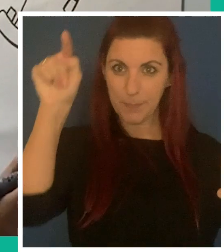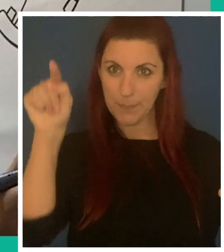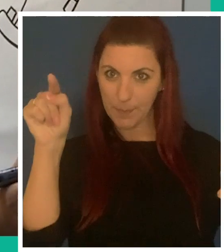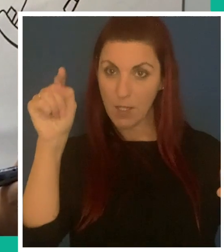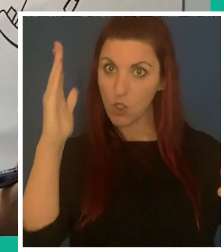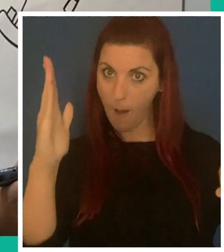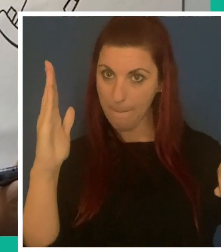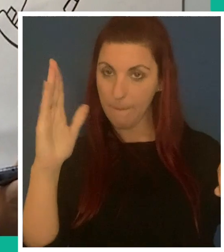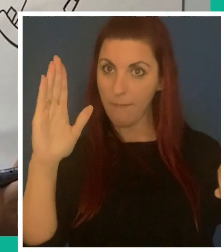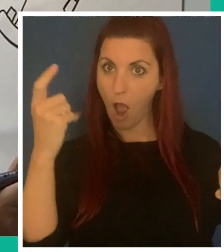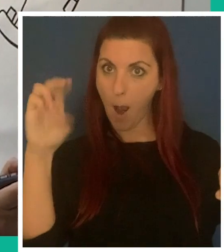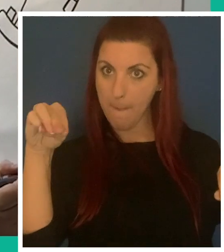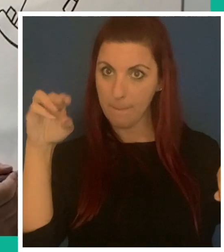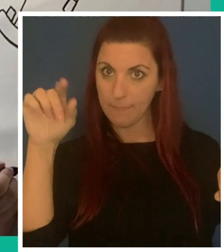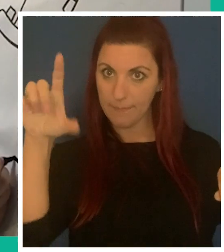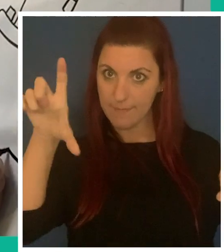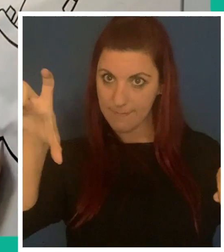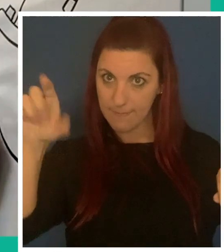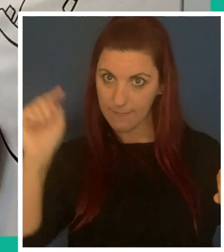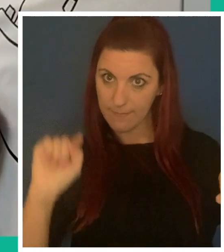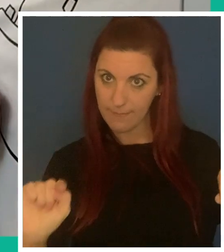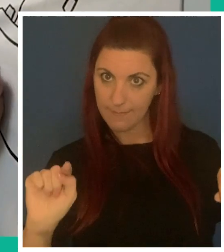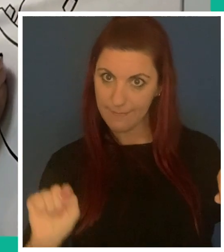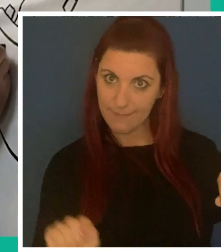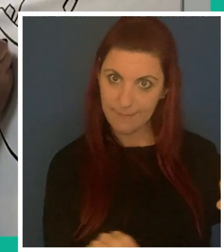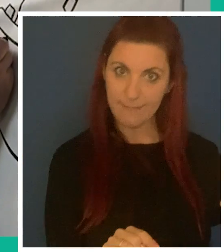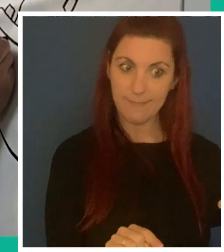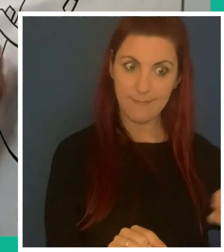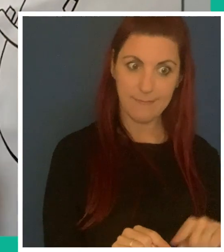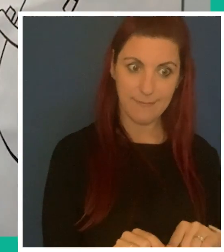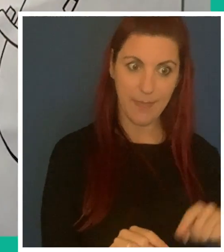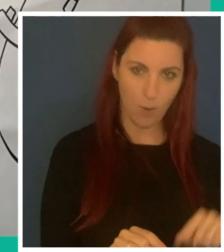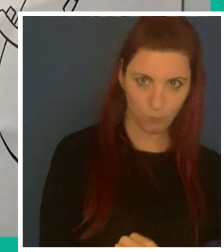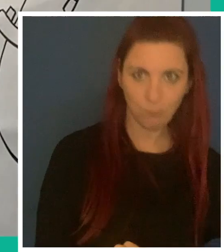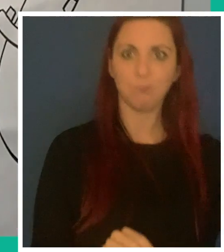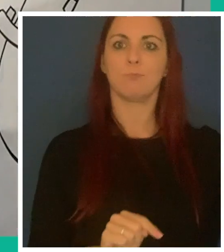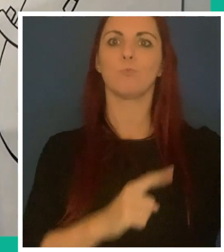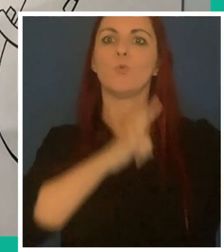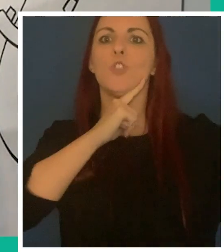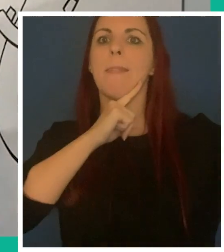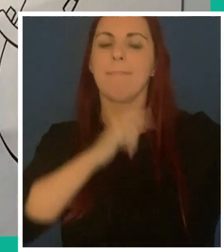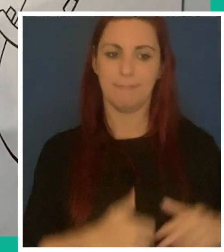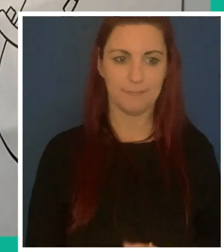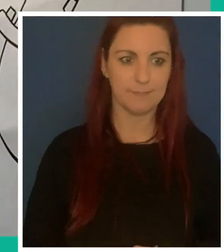and we're going to bring it from here right the way up to his chin, excellent.